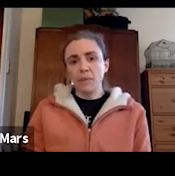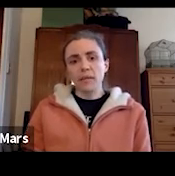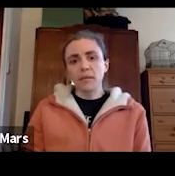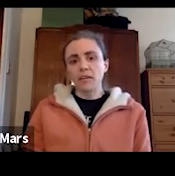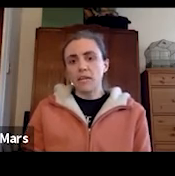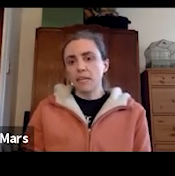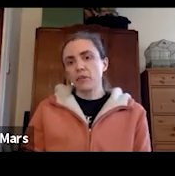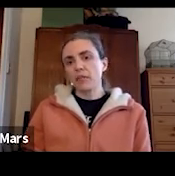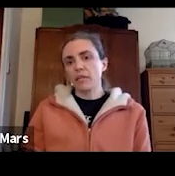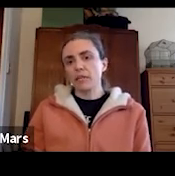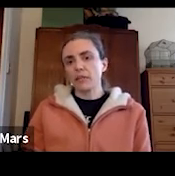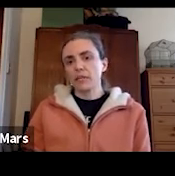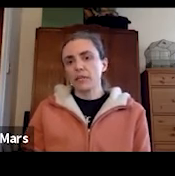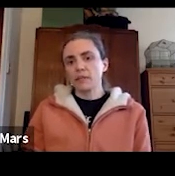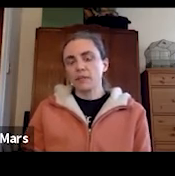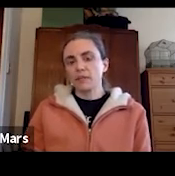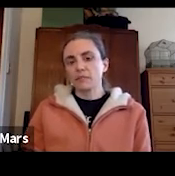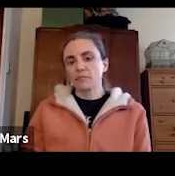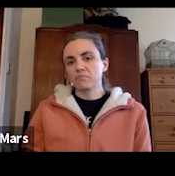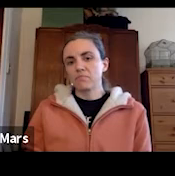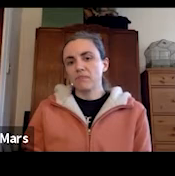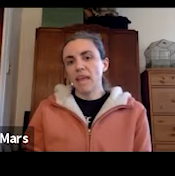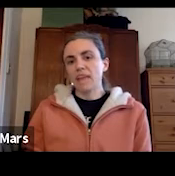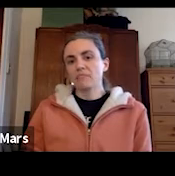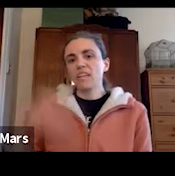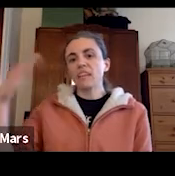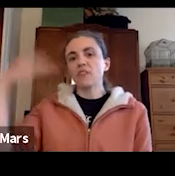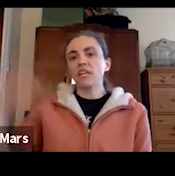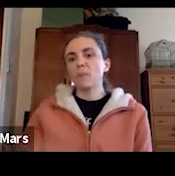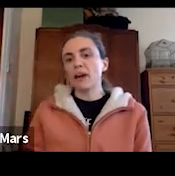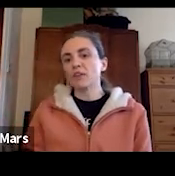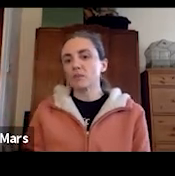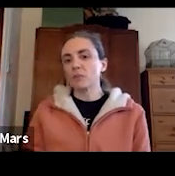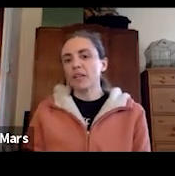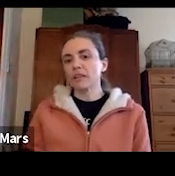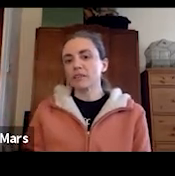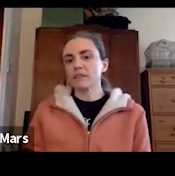but nothing really compares with